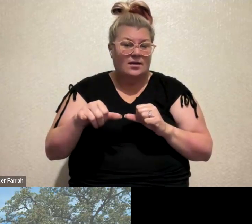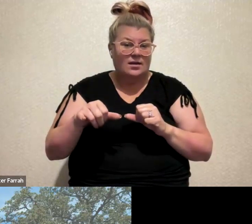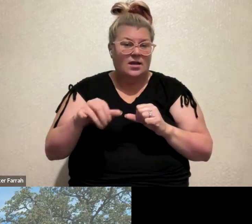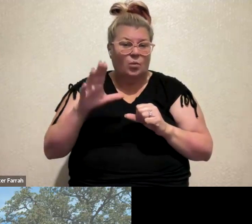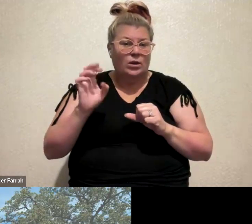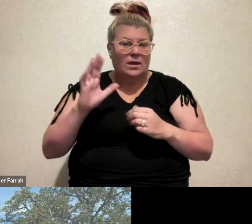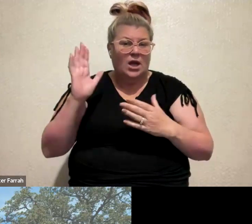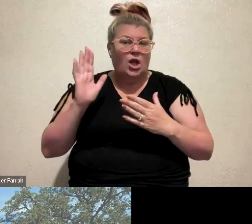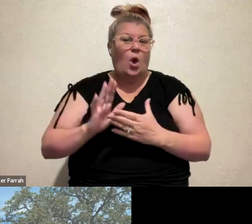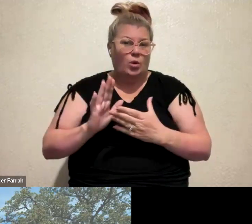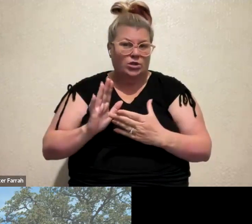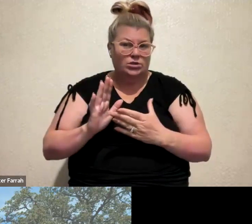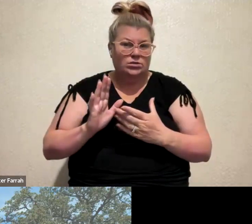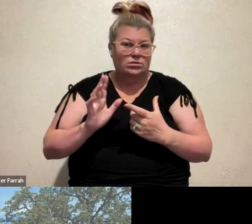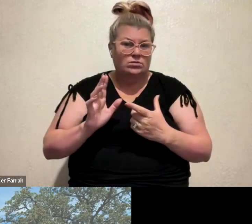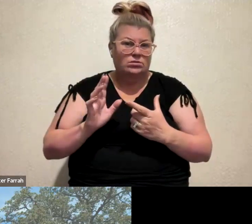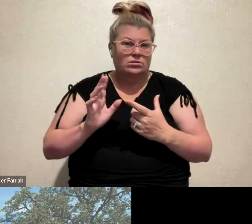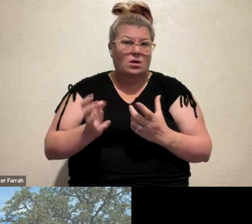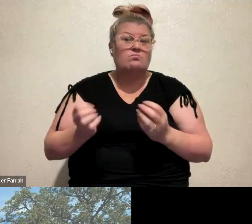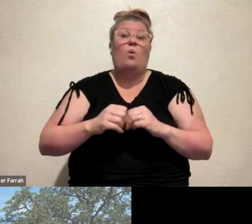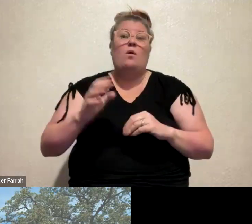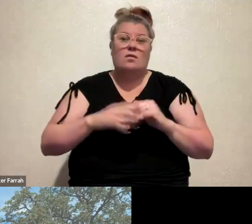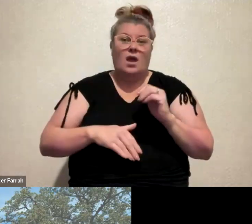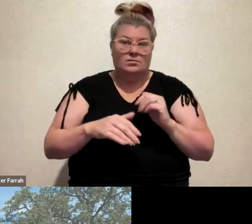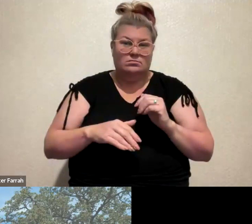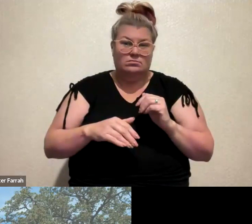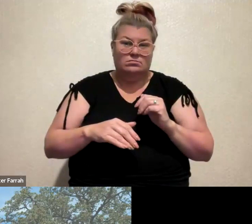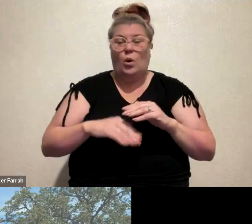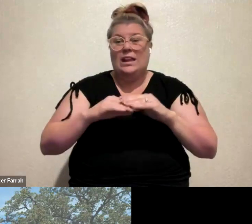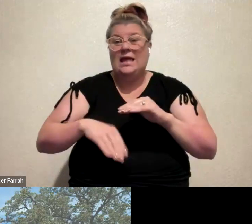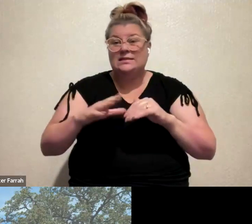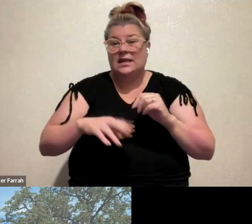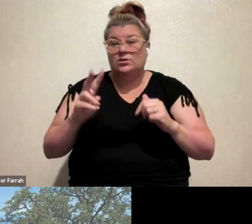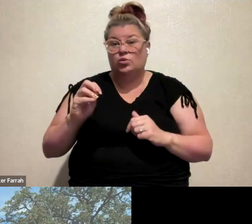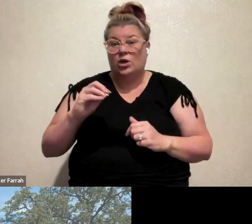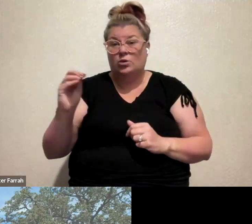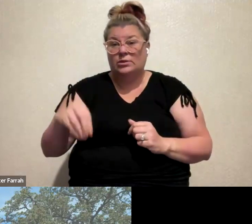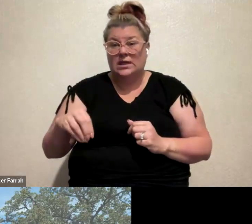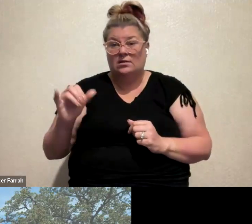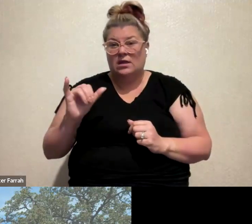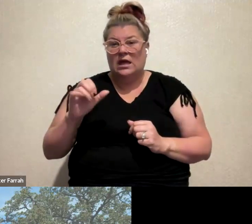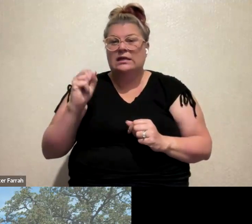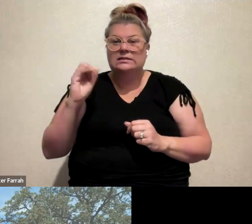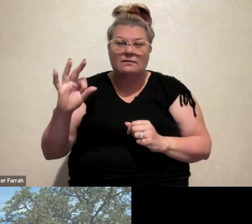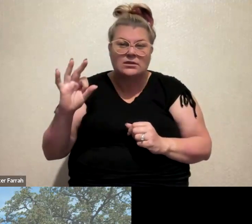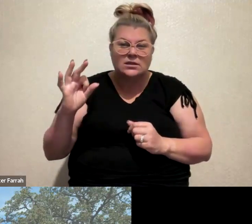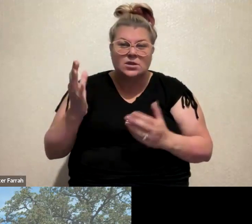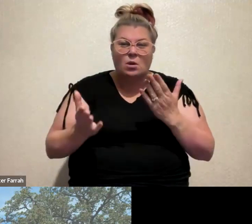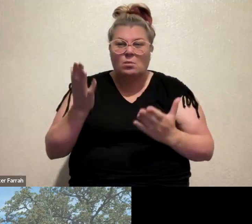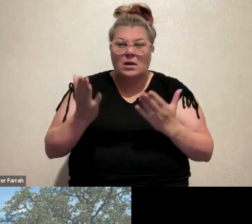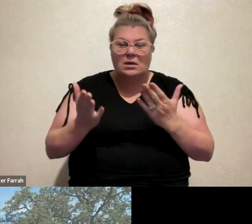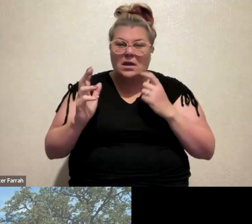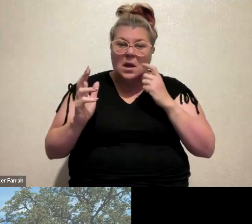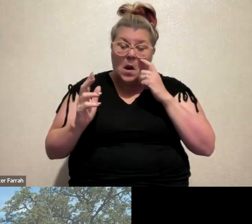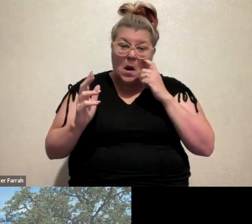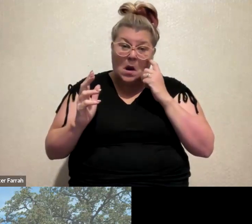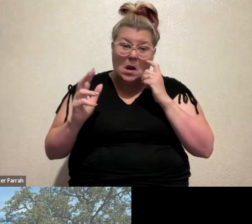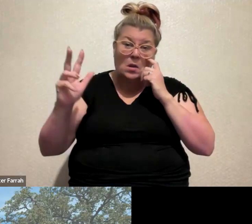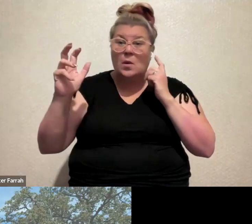even, you know more than less than 200%. Like in San Francisco, maybe 300. You know something a